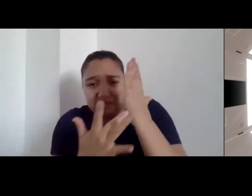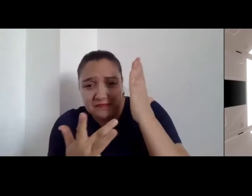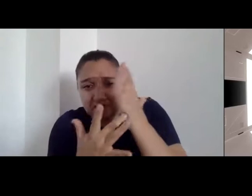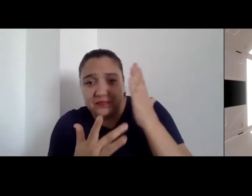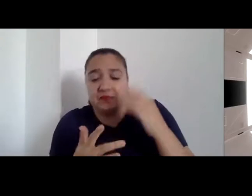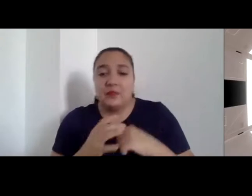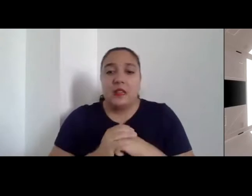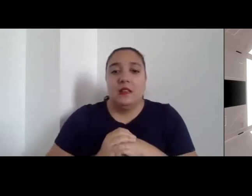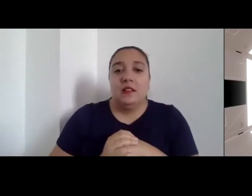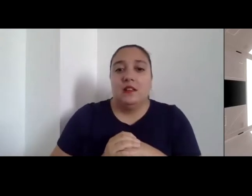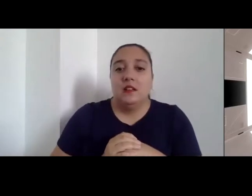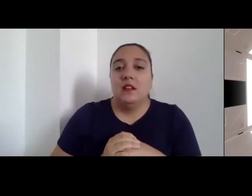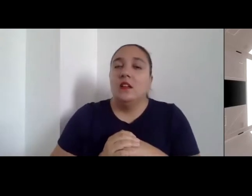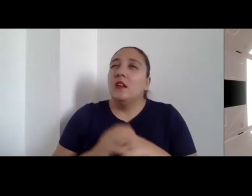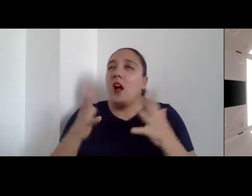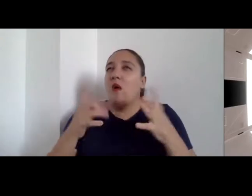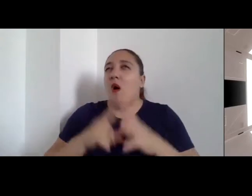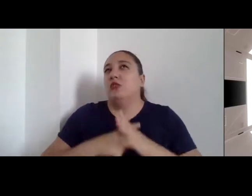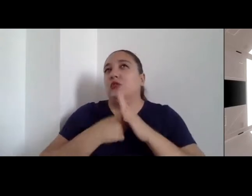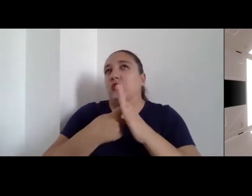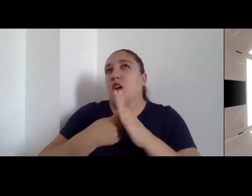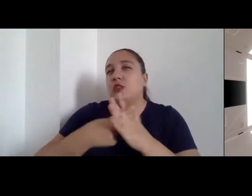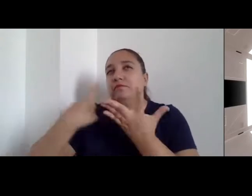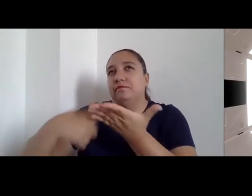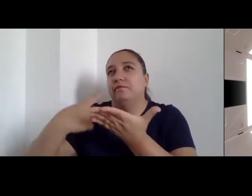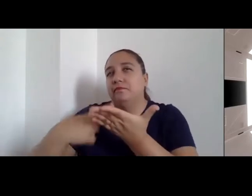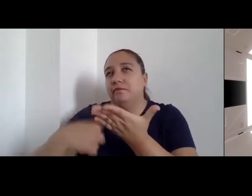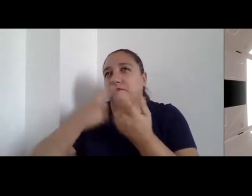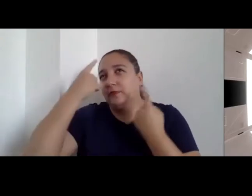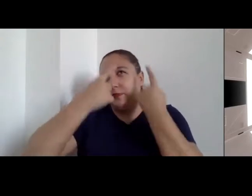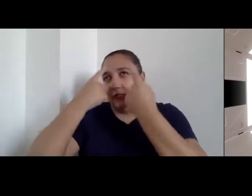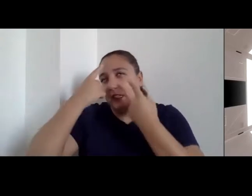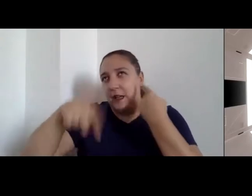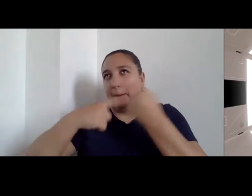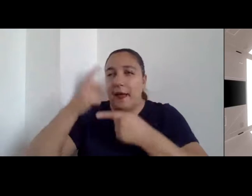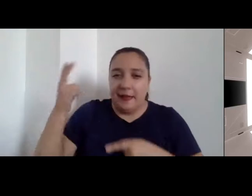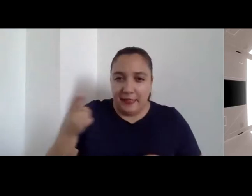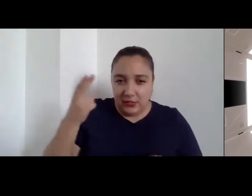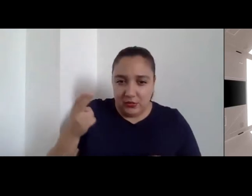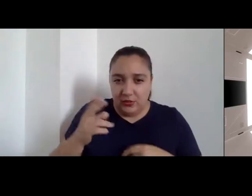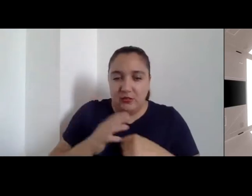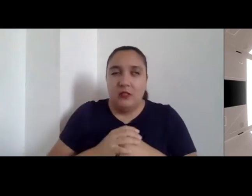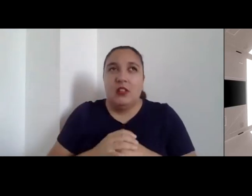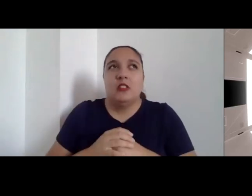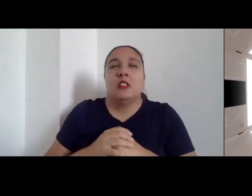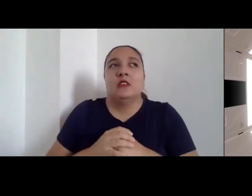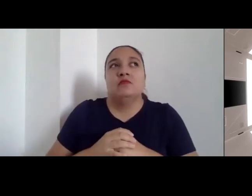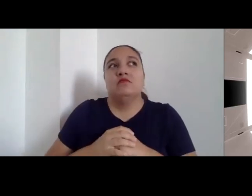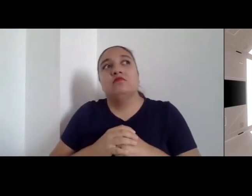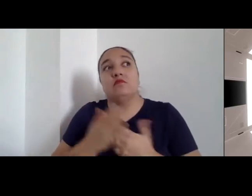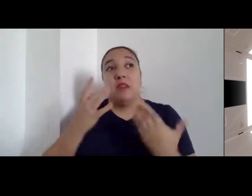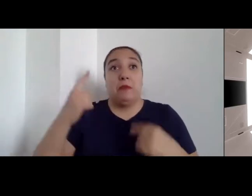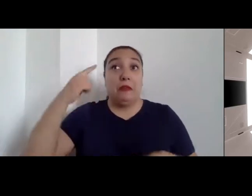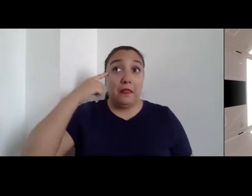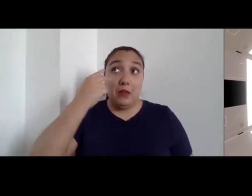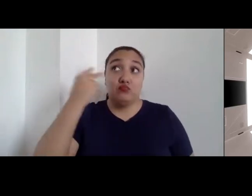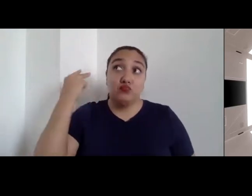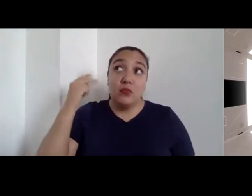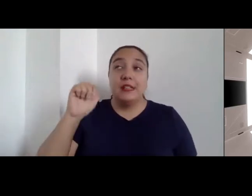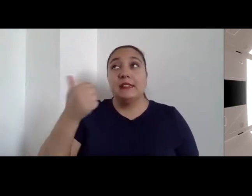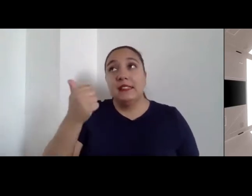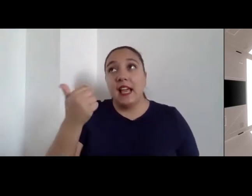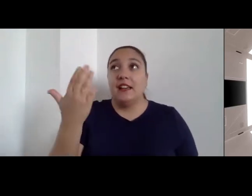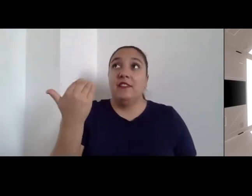with a possible historical inflection point. Whereas 10-15 years ago, technologists argued